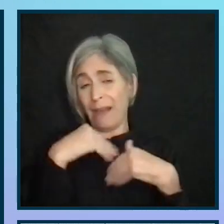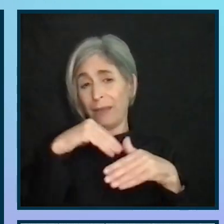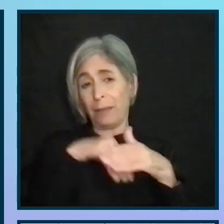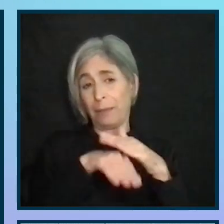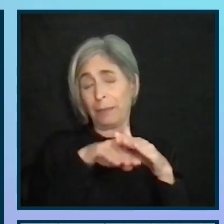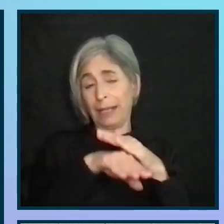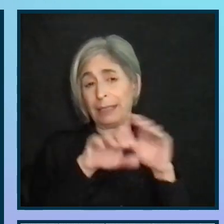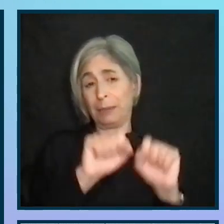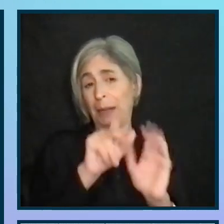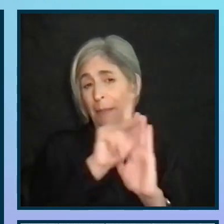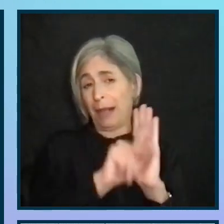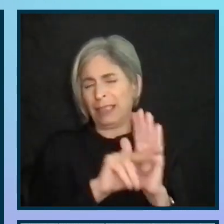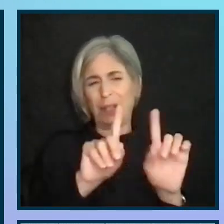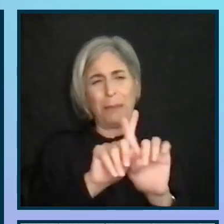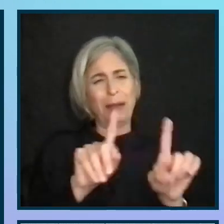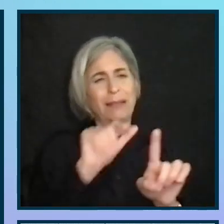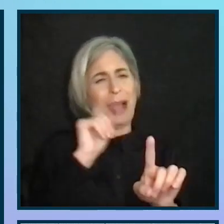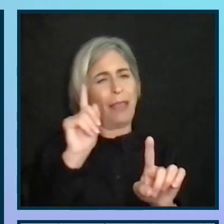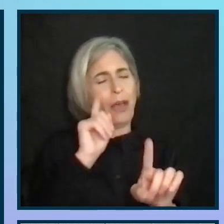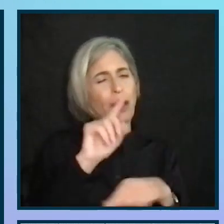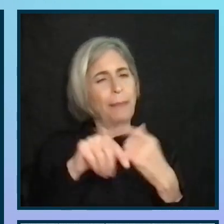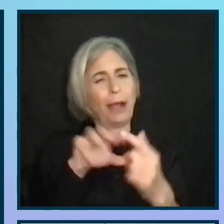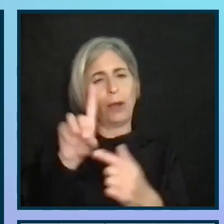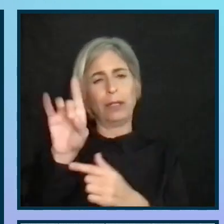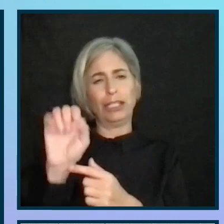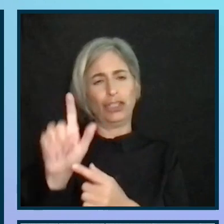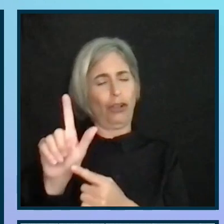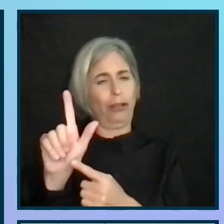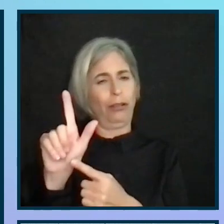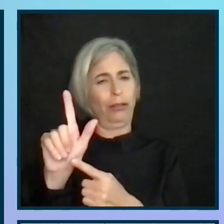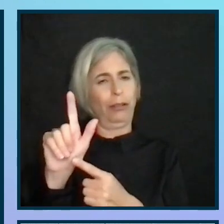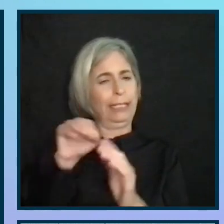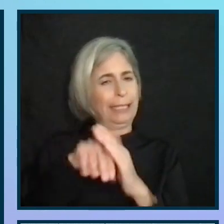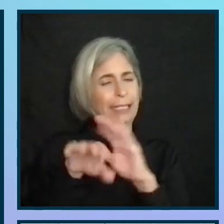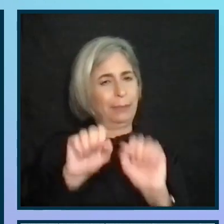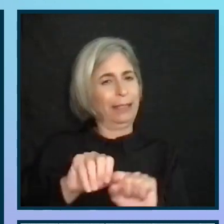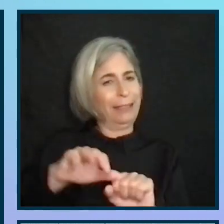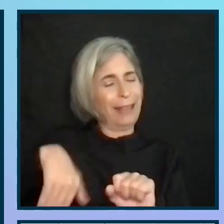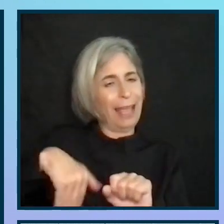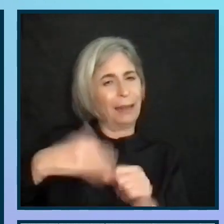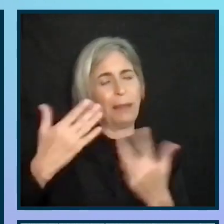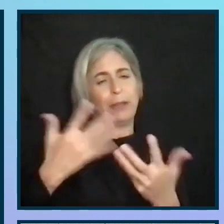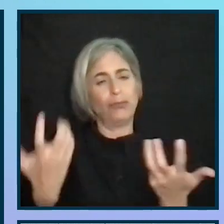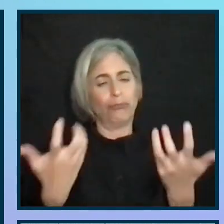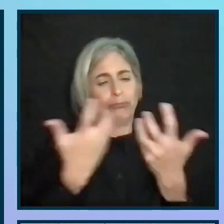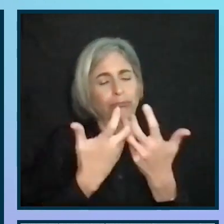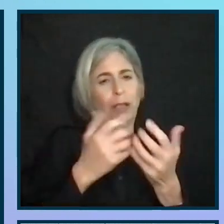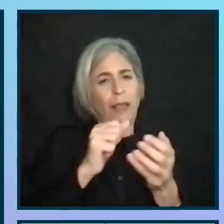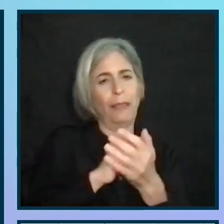but it hasn't considered digital accessibility. So perhaps, you could build it into that existing policy and just enhance it